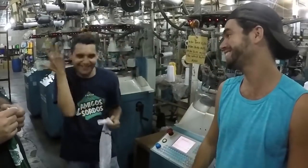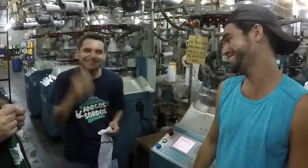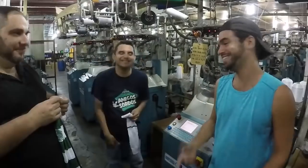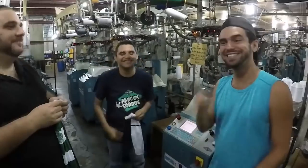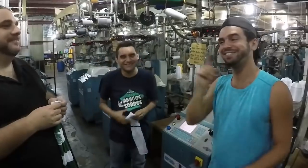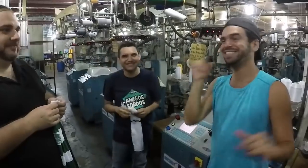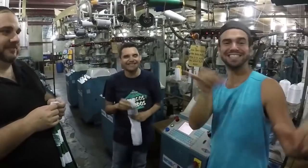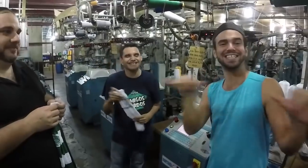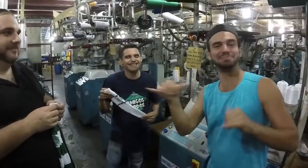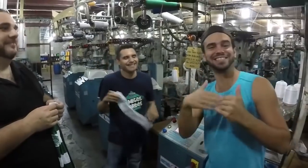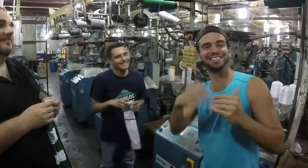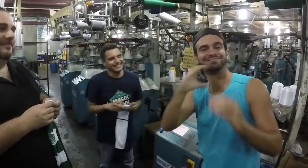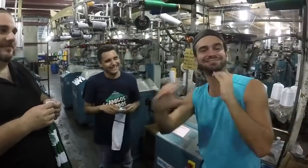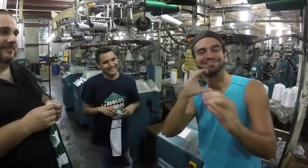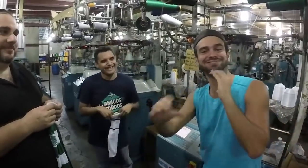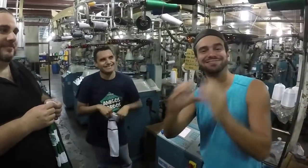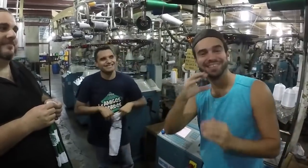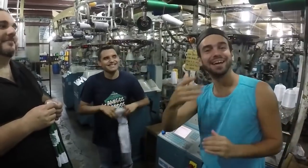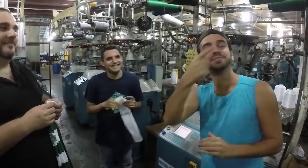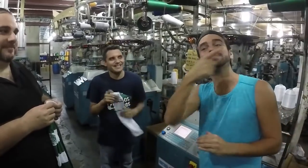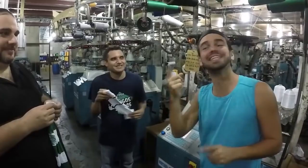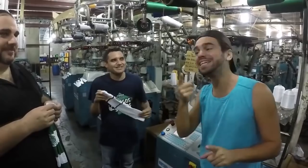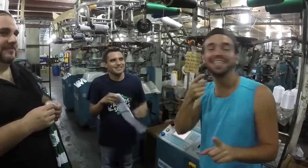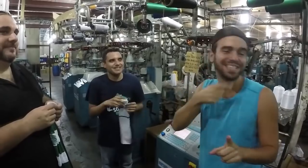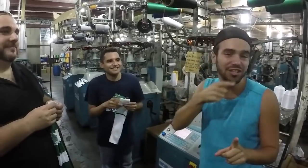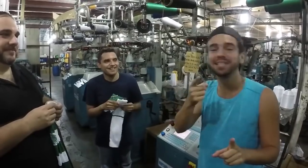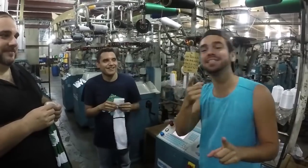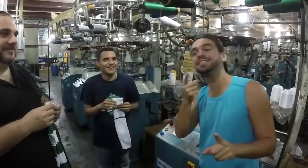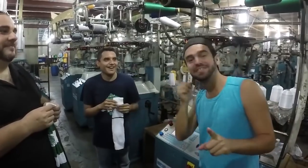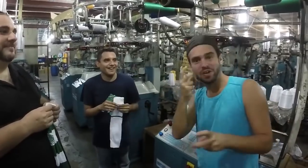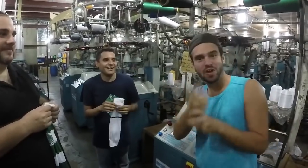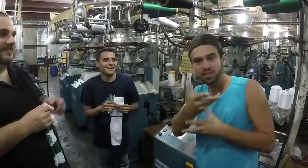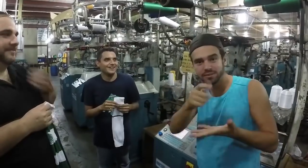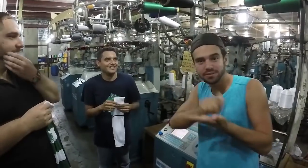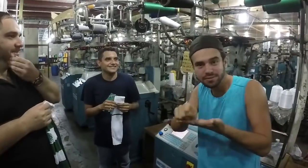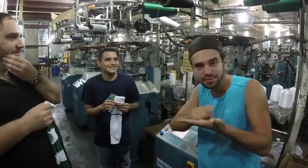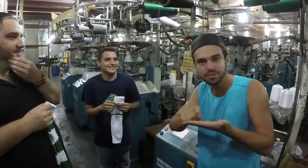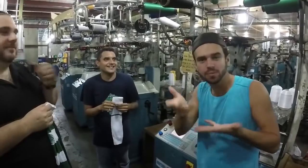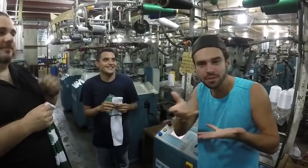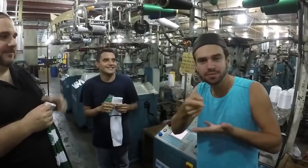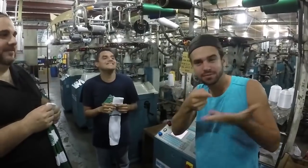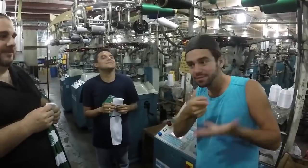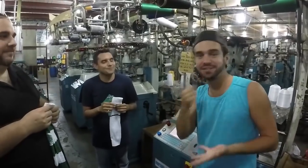Of course, it's easy to communicate in our sign language. Communication between deaf and hearing can be difficult. It requires a note to write or an interpreter or gesture.